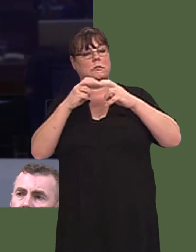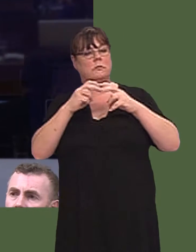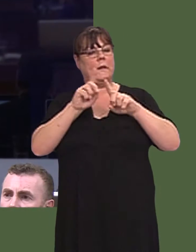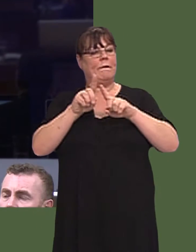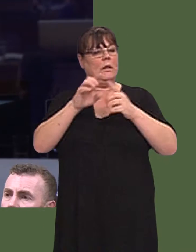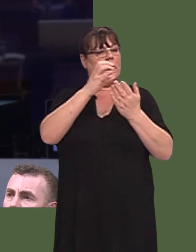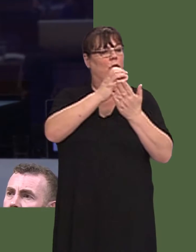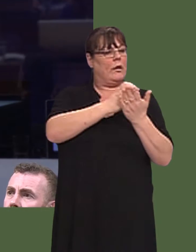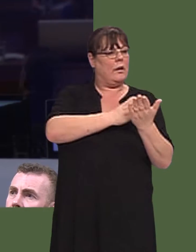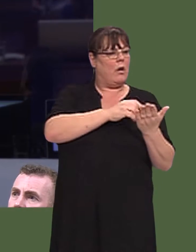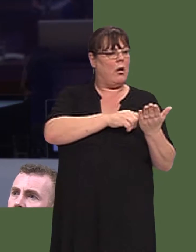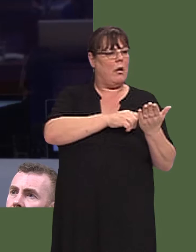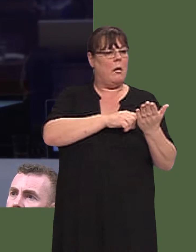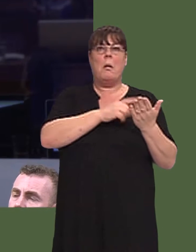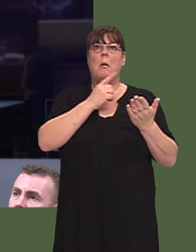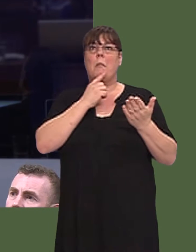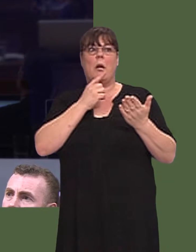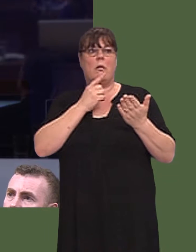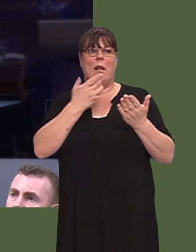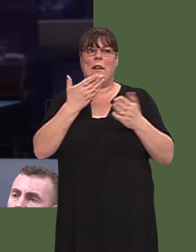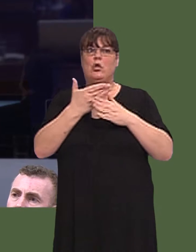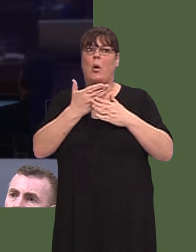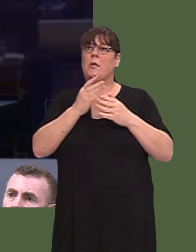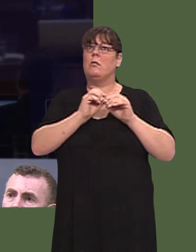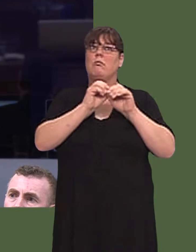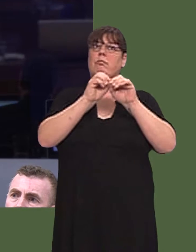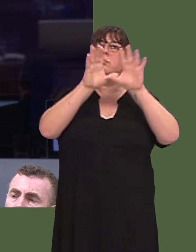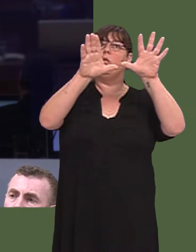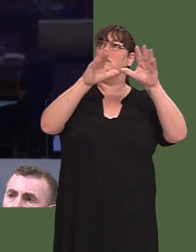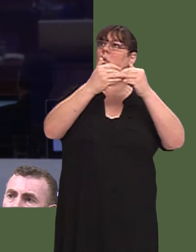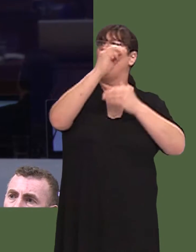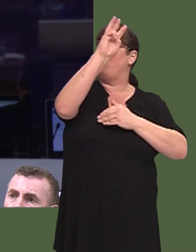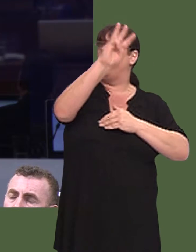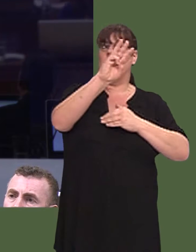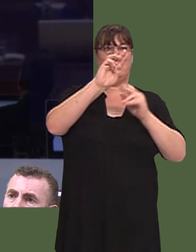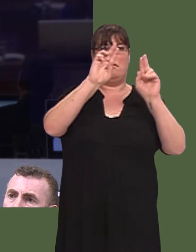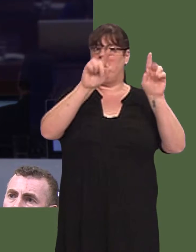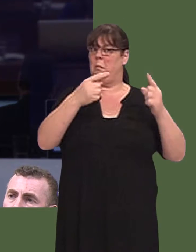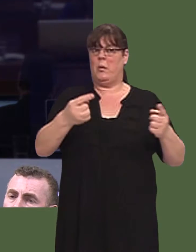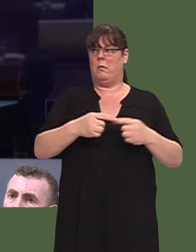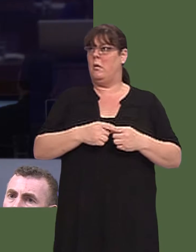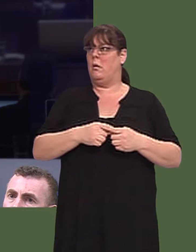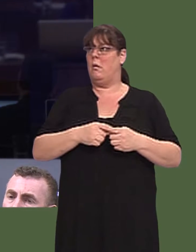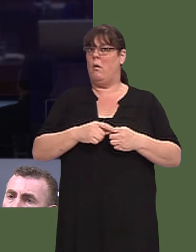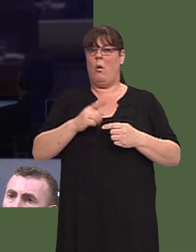made it entirely impossible for anything to come to north Wales or to anywhere beyond easy reach of Cardiff.